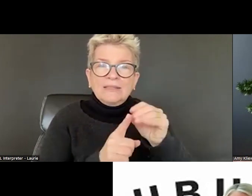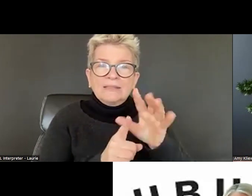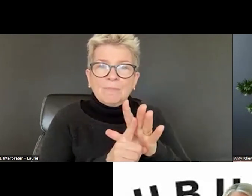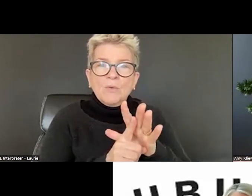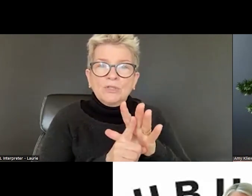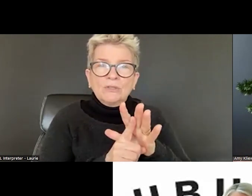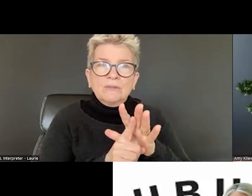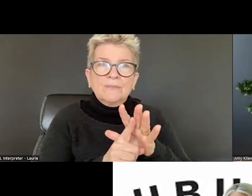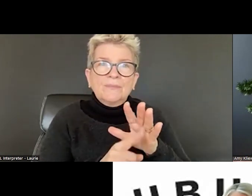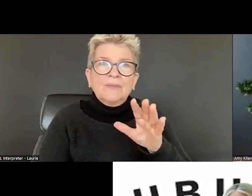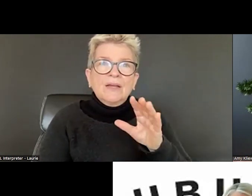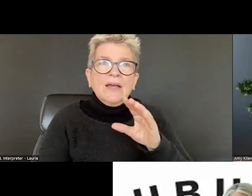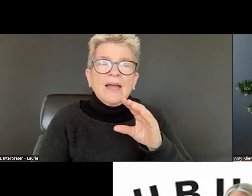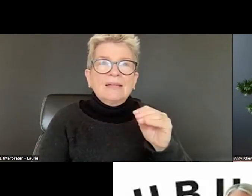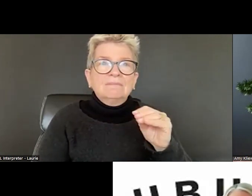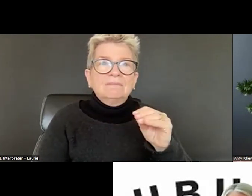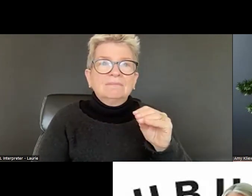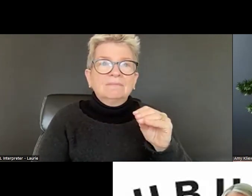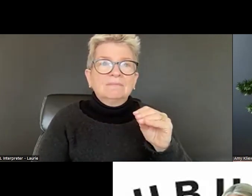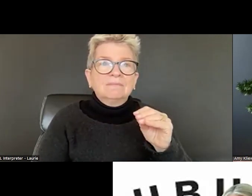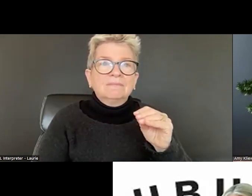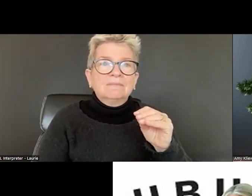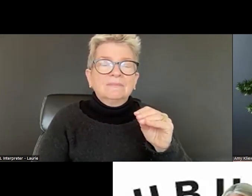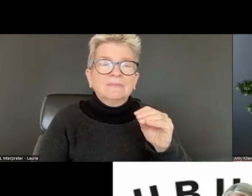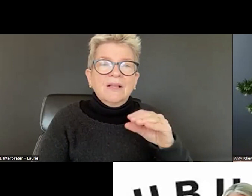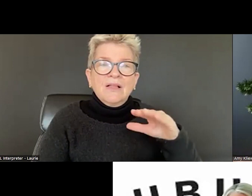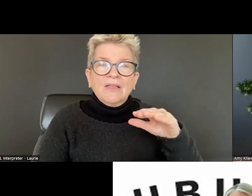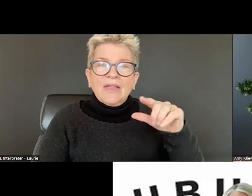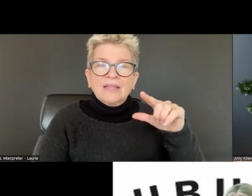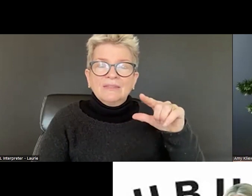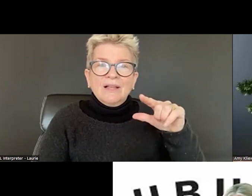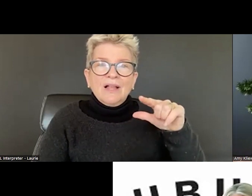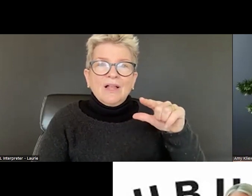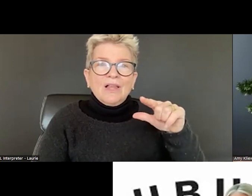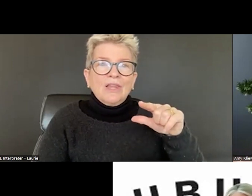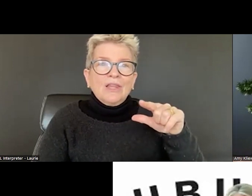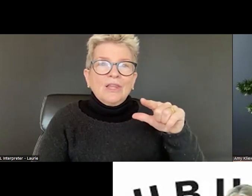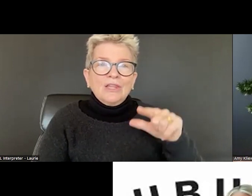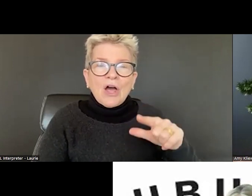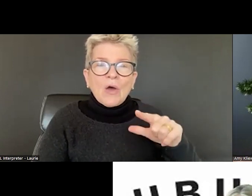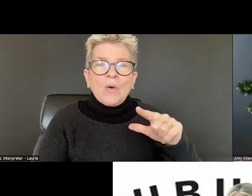it's it's a kind of blow hanging fruit right it's not a mandate it's a here's a resource